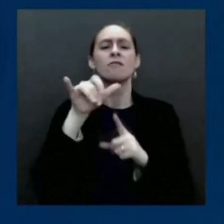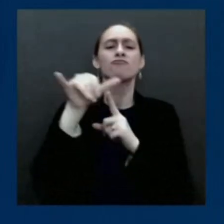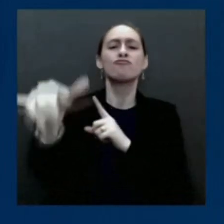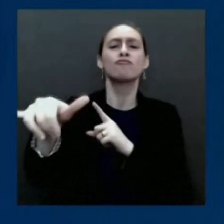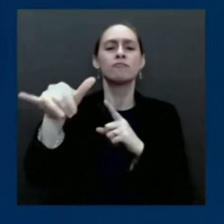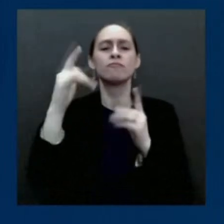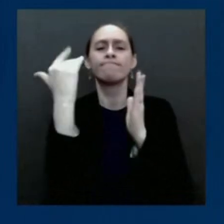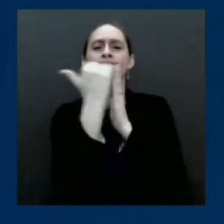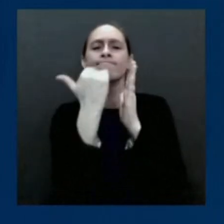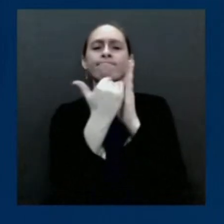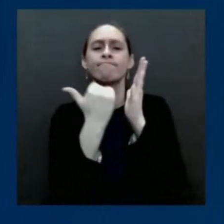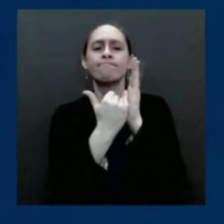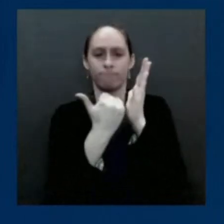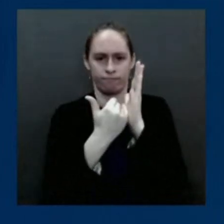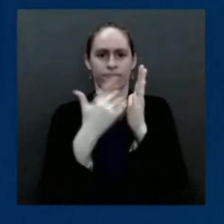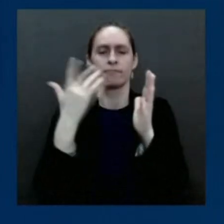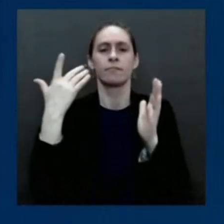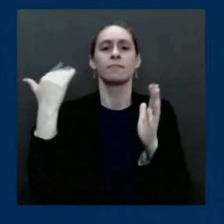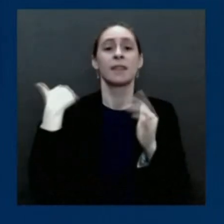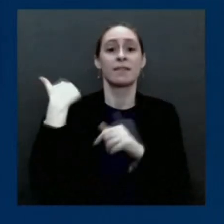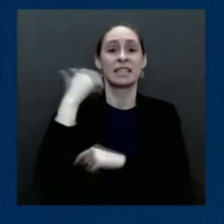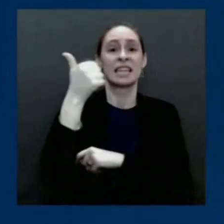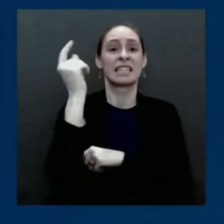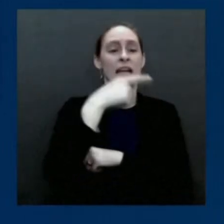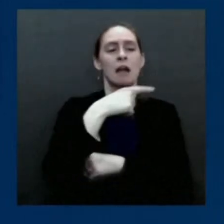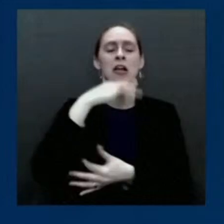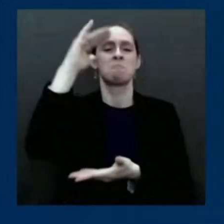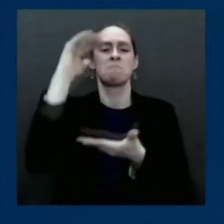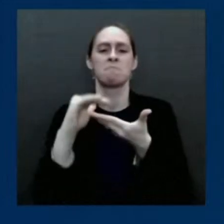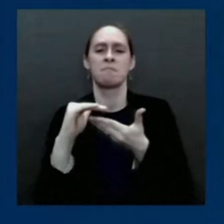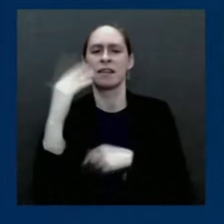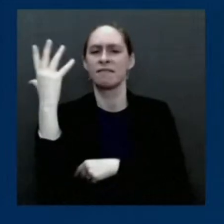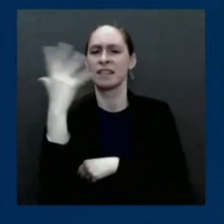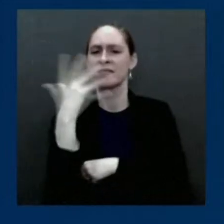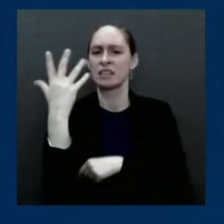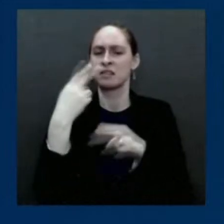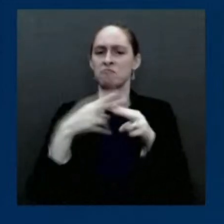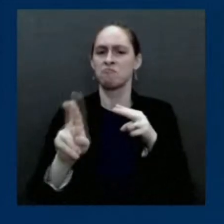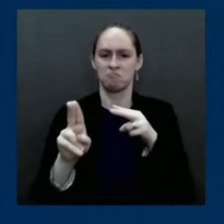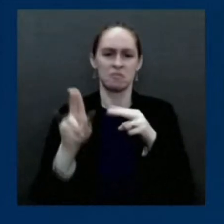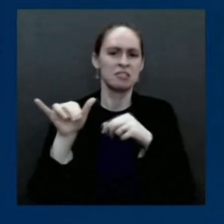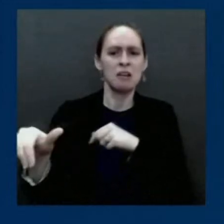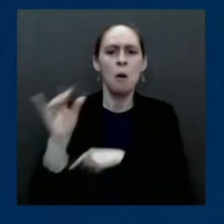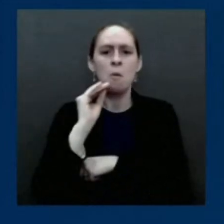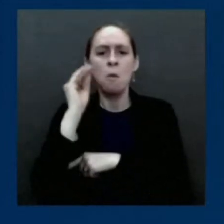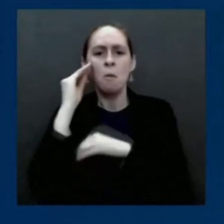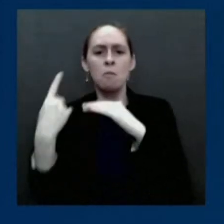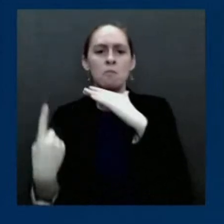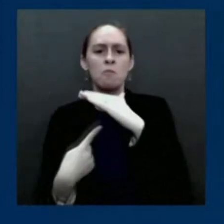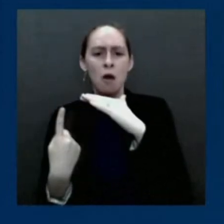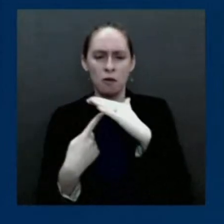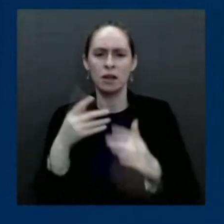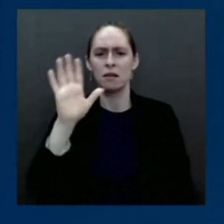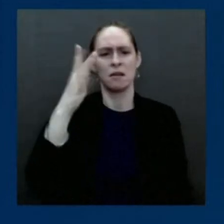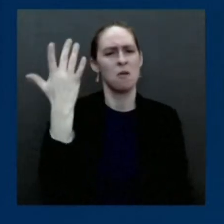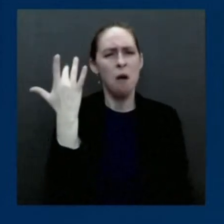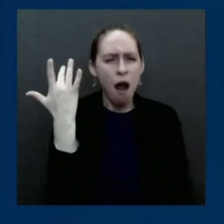QUARANTINE PERIOD FOR THE GENERAL PUBLIC. THESE UPDATES TO OUR RECOMMENDATIONS WERE MADE TO